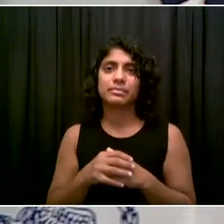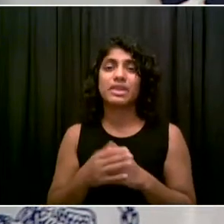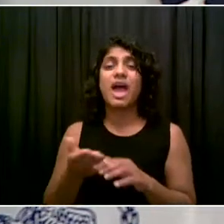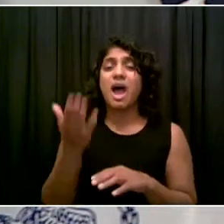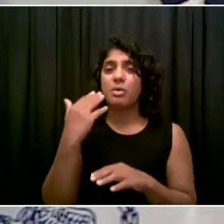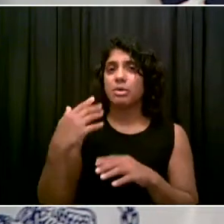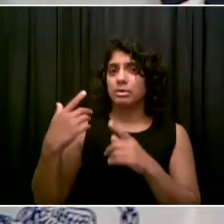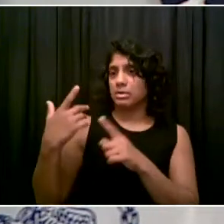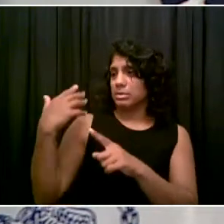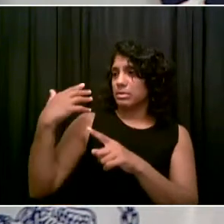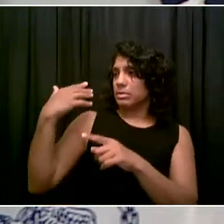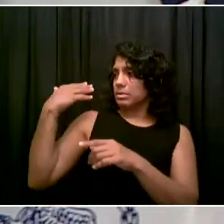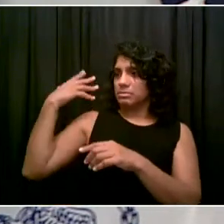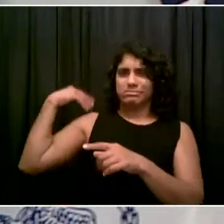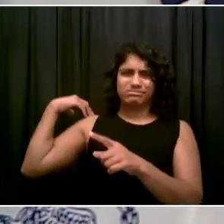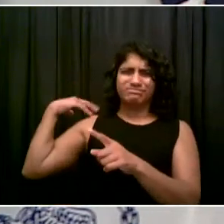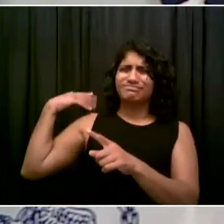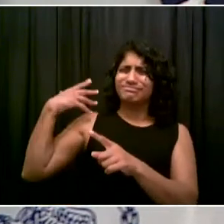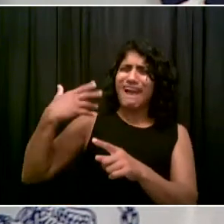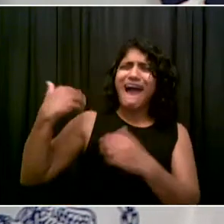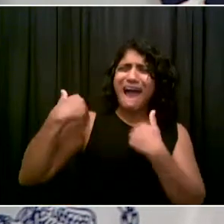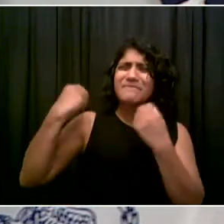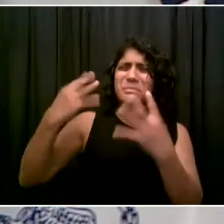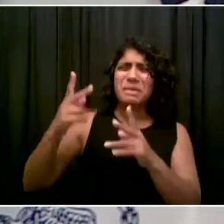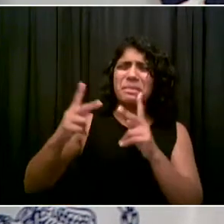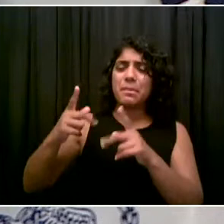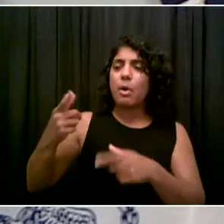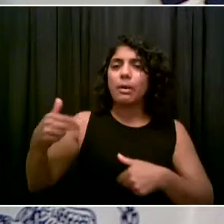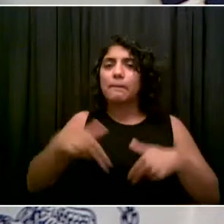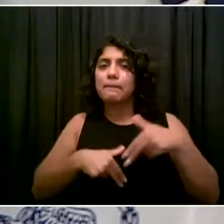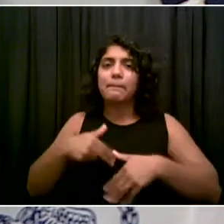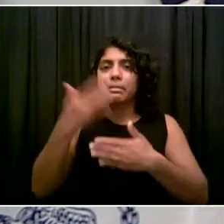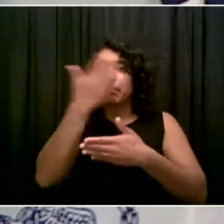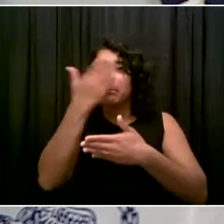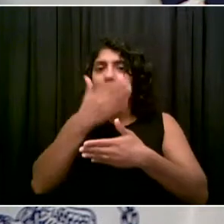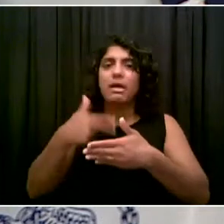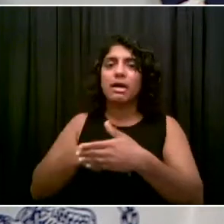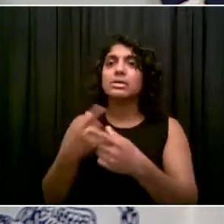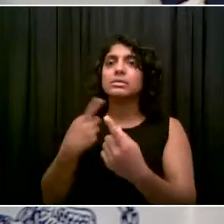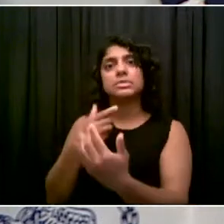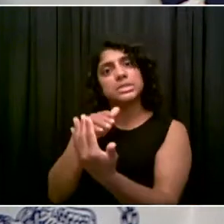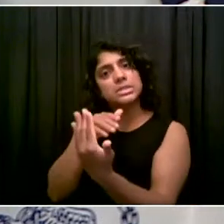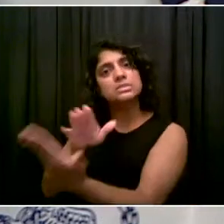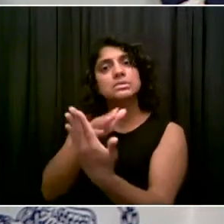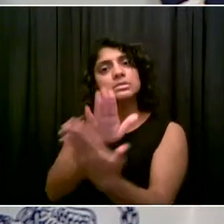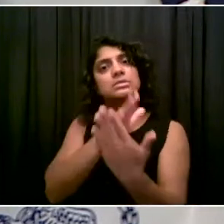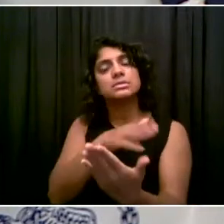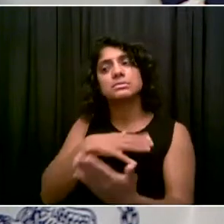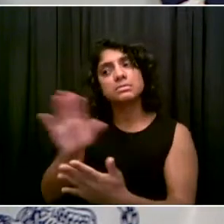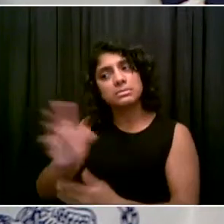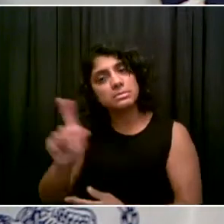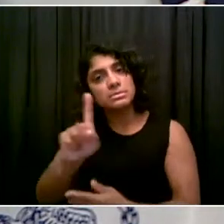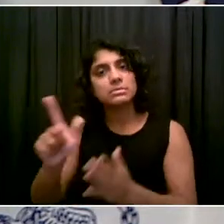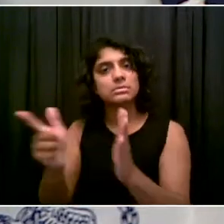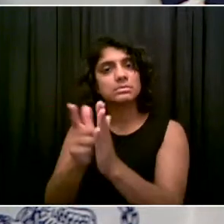THAT BROUGHT OUT SOME THINGS BUT I ALSO WANT TO SAY, UNFORTUNATELY, WE HAVSEE E N THIGSN LIKE THIS IN THE PAST AND